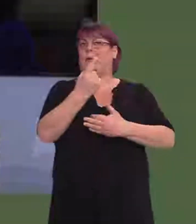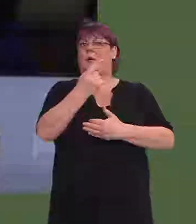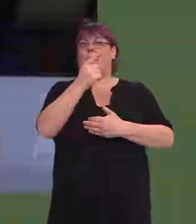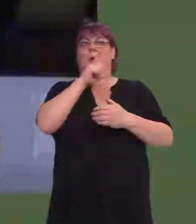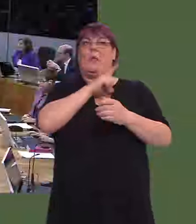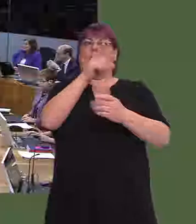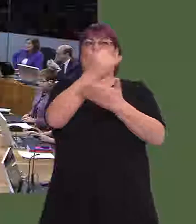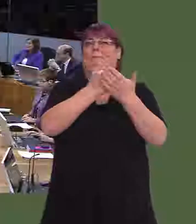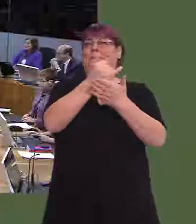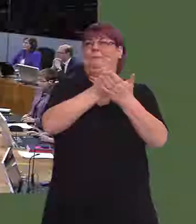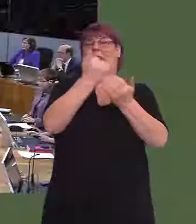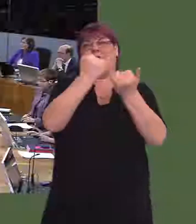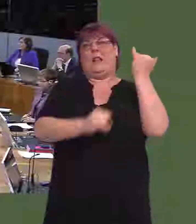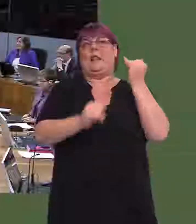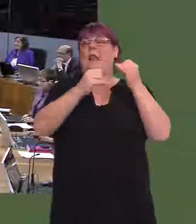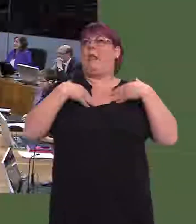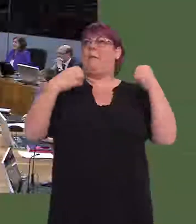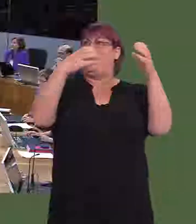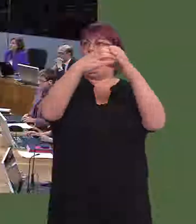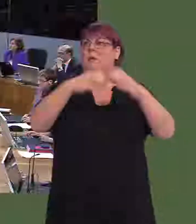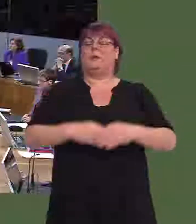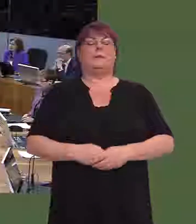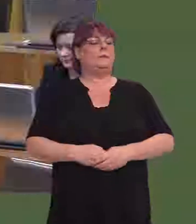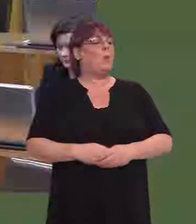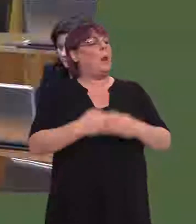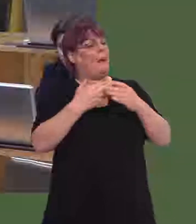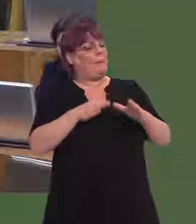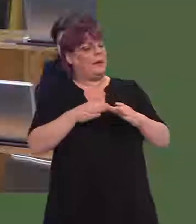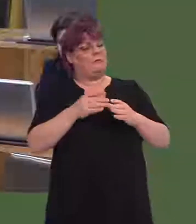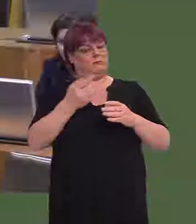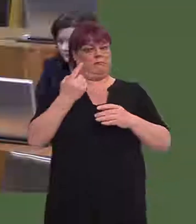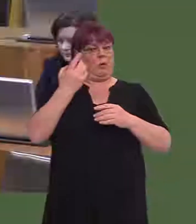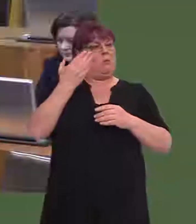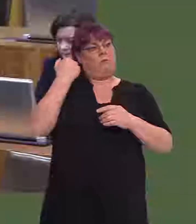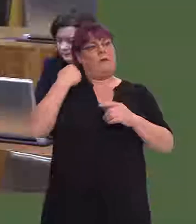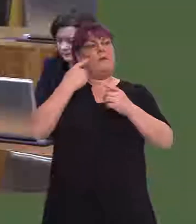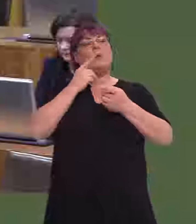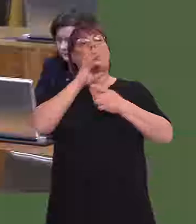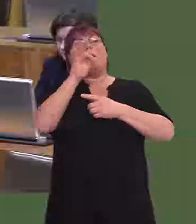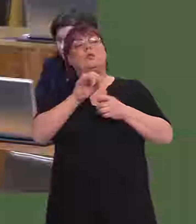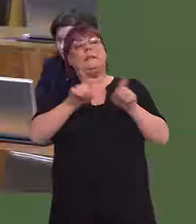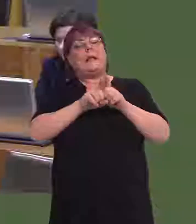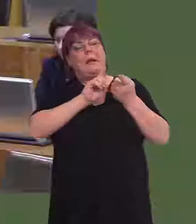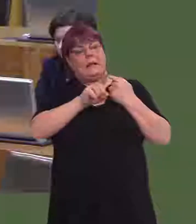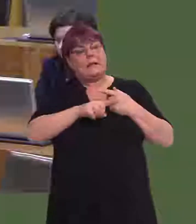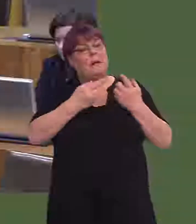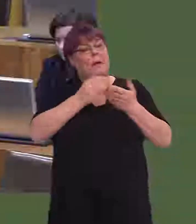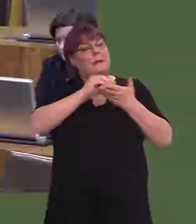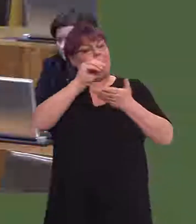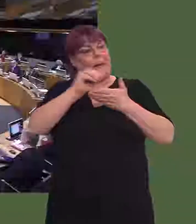board? Carwyn Jones AM: Well, I think I've given the answer to the previous question, in terms of how the money will be spent.